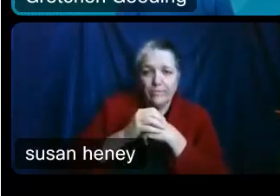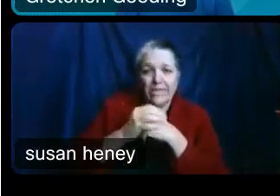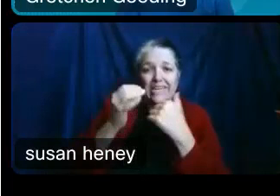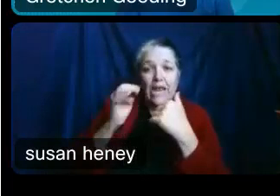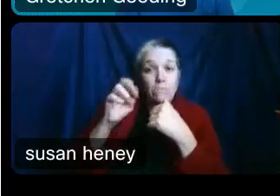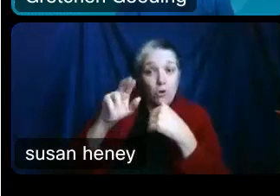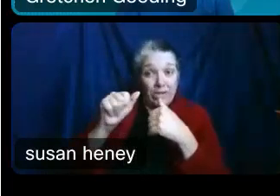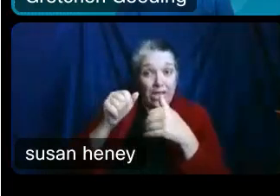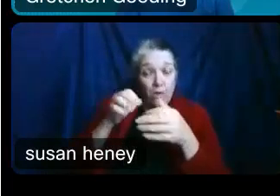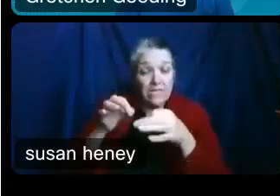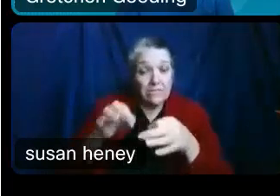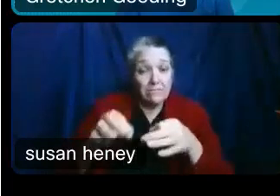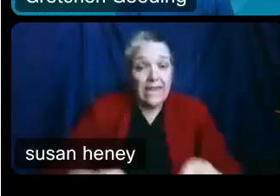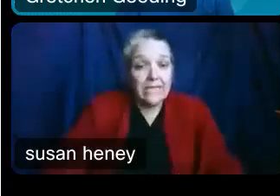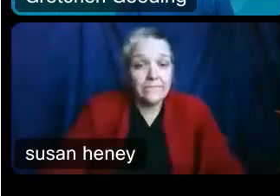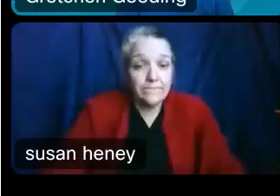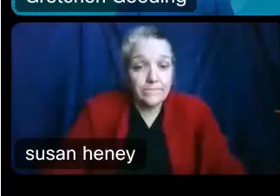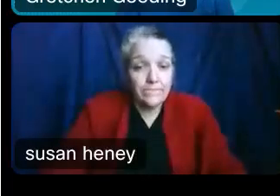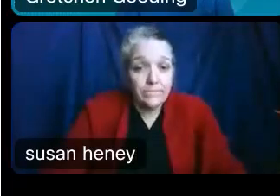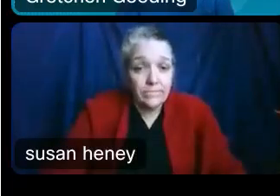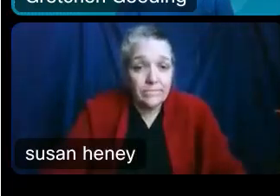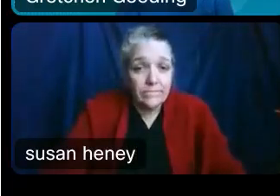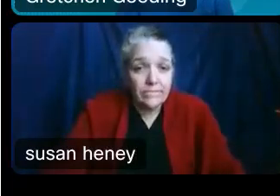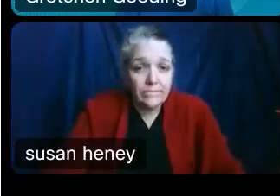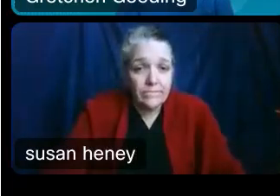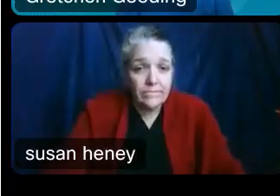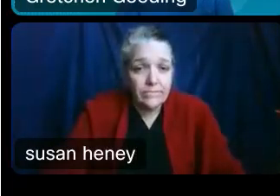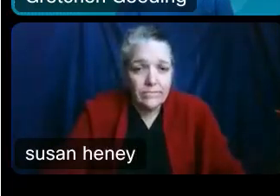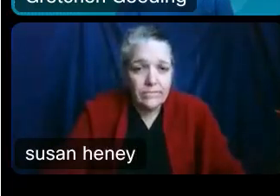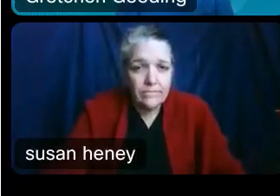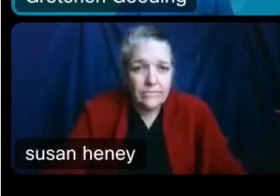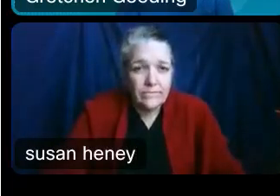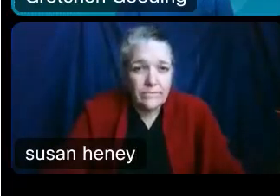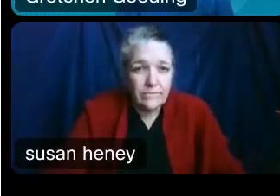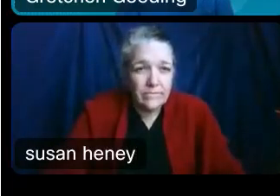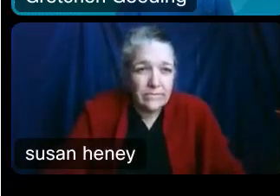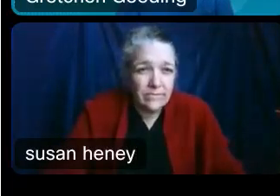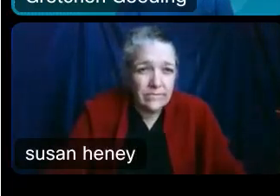updates and demo data.census.gov later in the presentation.